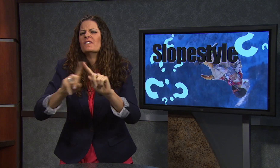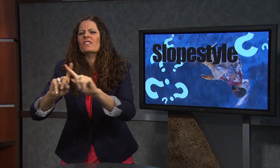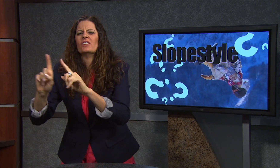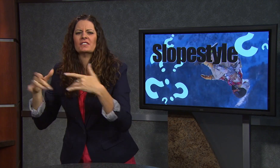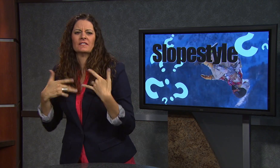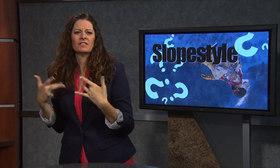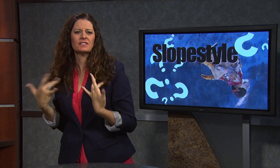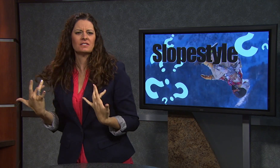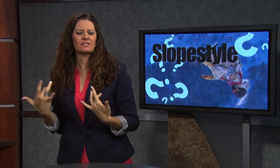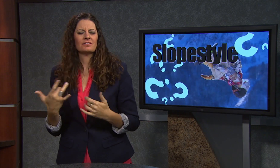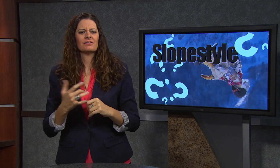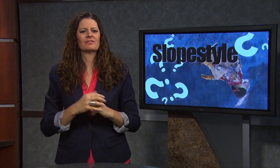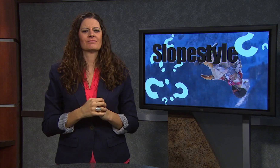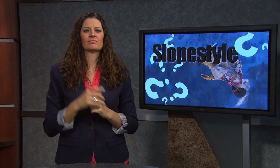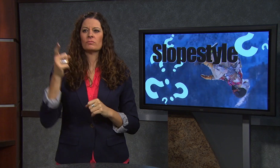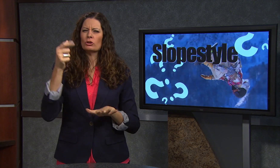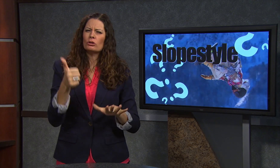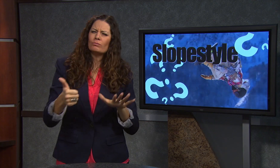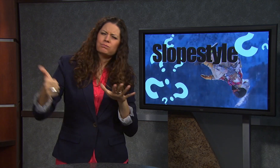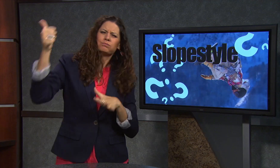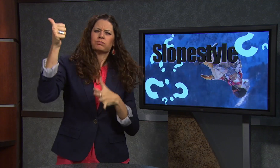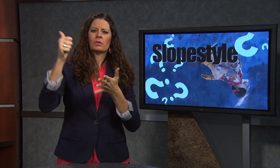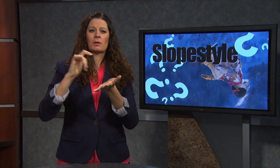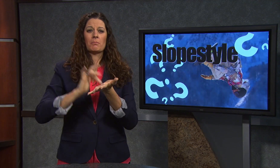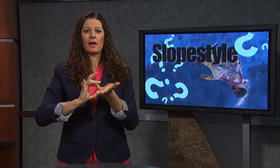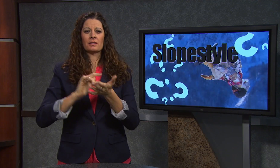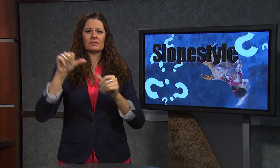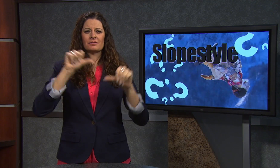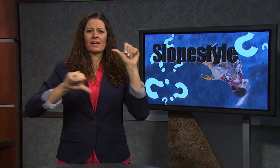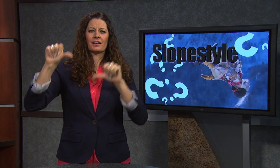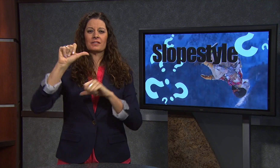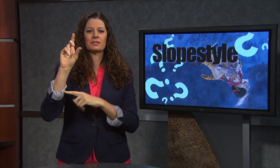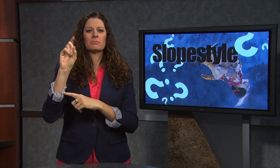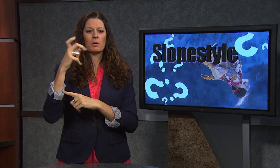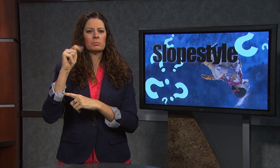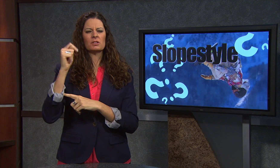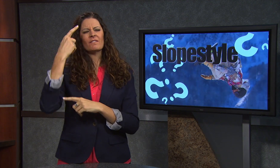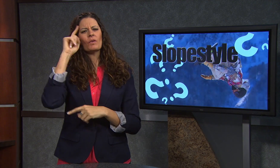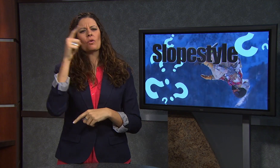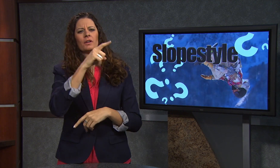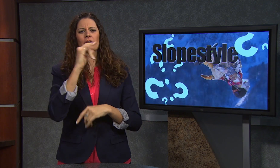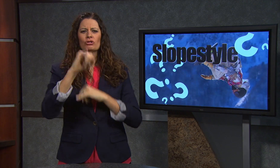BEING INJURED. THERE ARE NOT SPECIFIC NUMBERS ON HOW MANY PEOPLE WERE HURT. THE HEAD OF